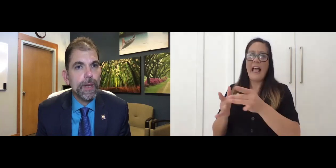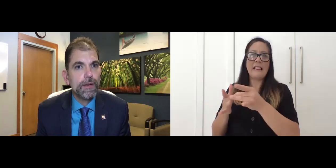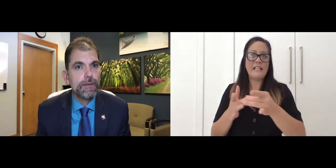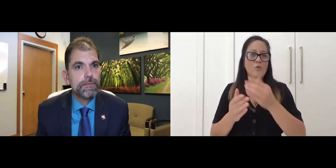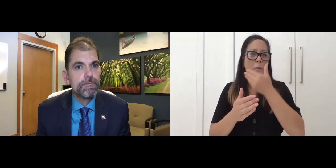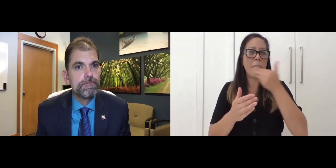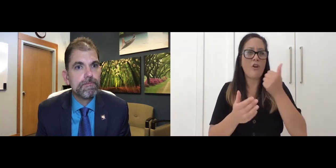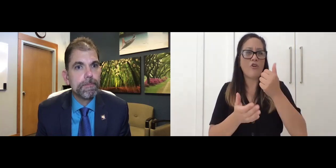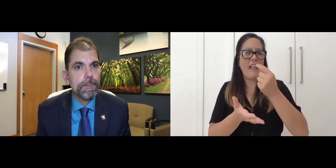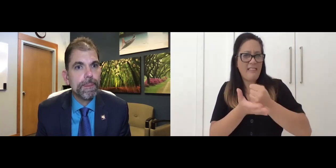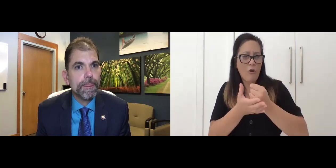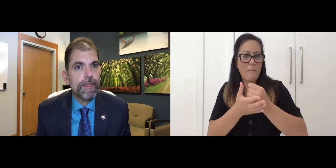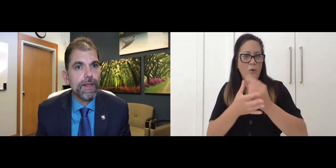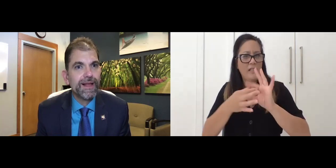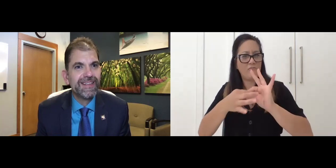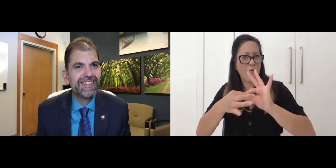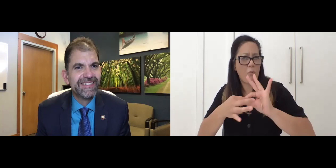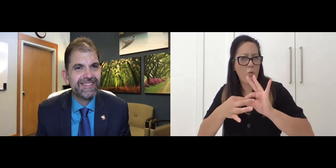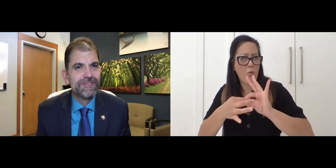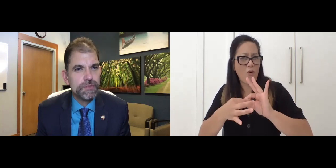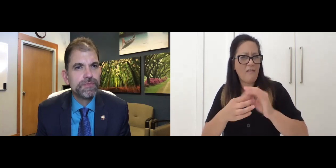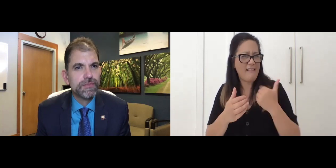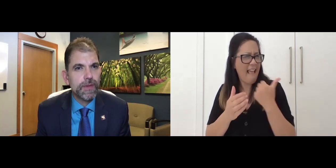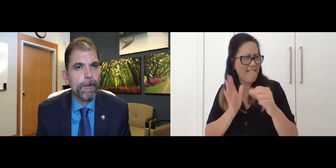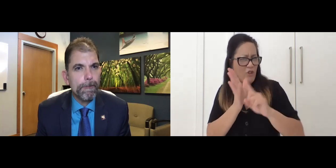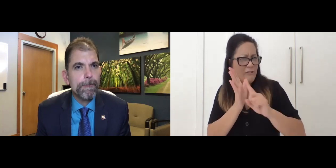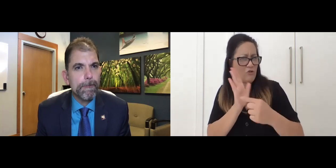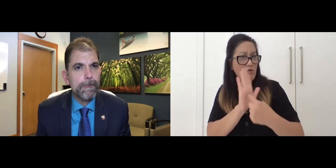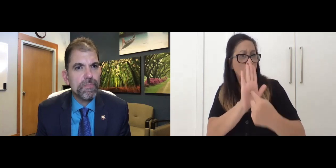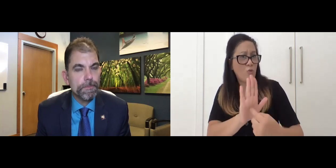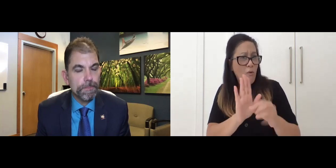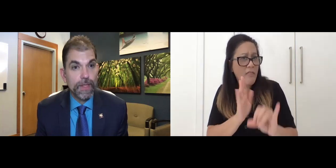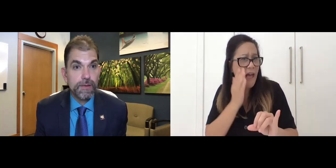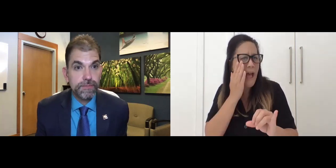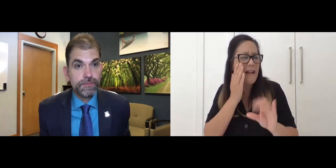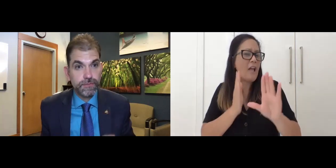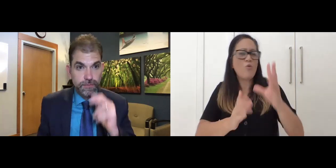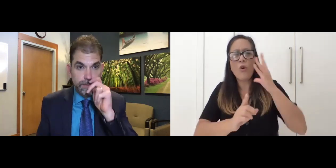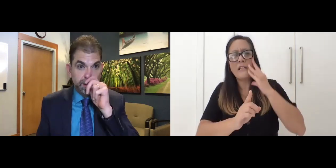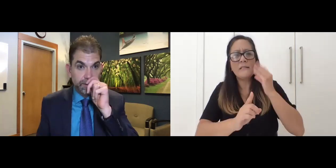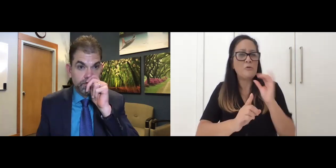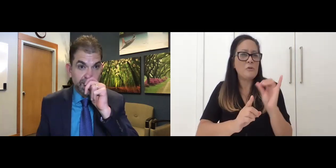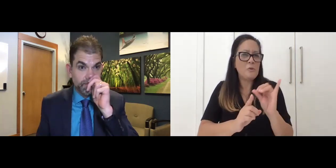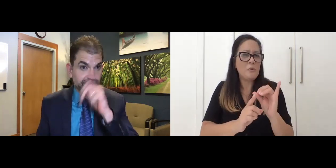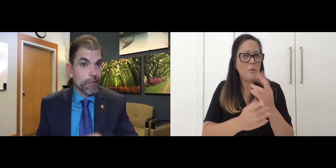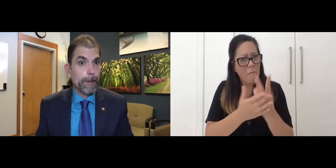provider, does that lead to a better therapeutic relationship or better therapeutic rapport?